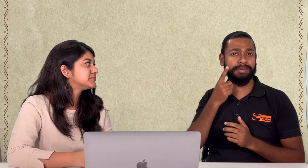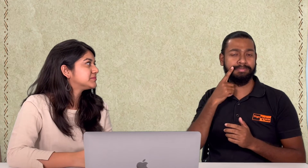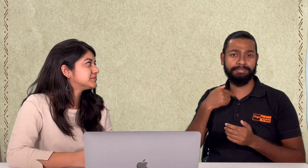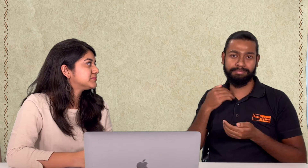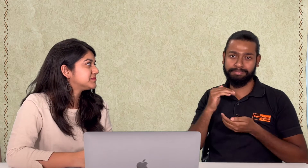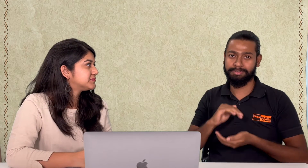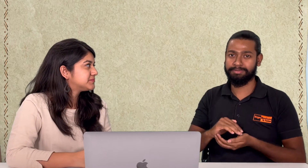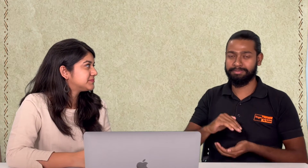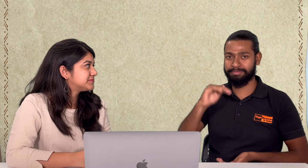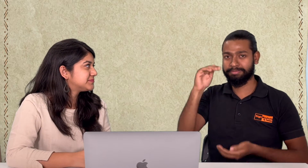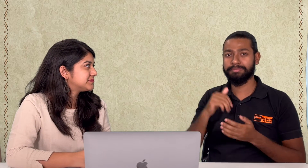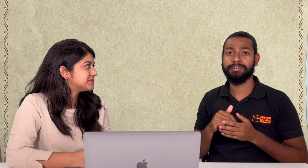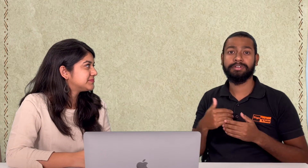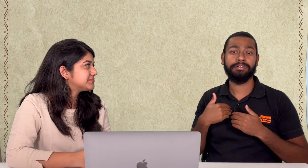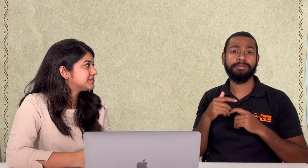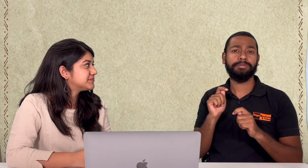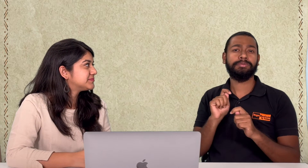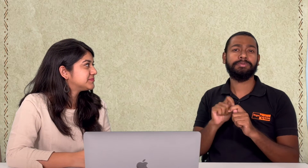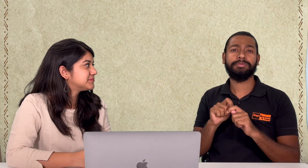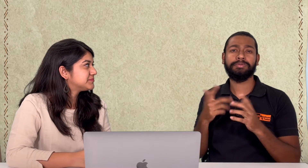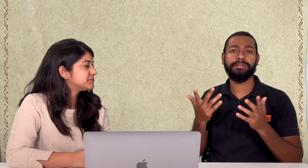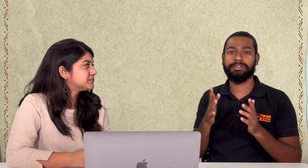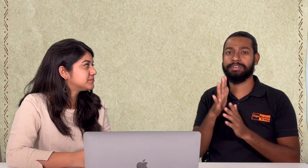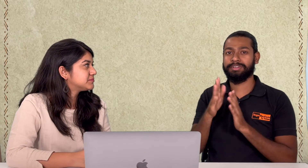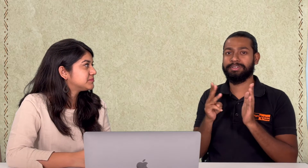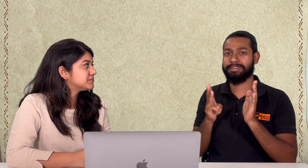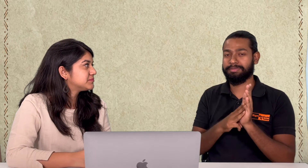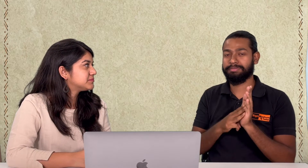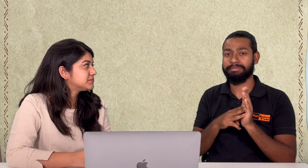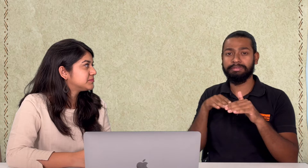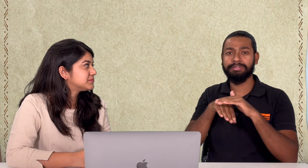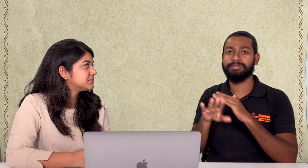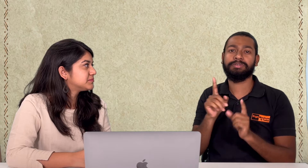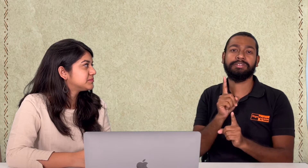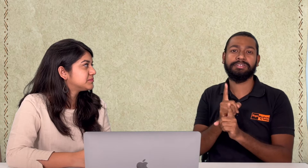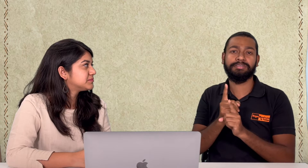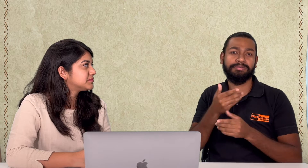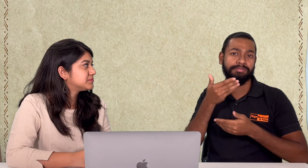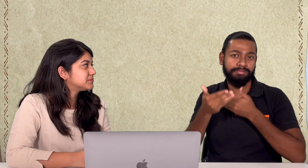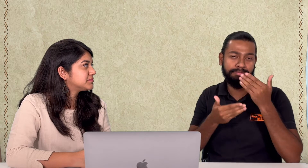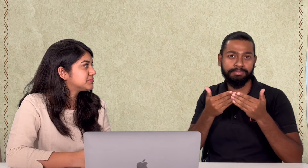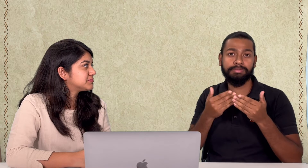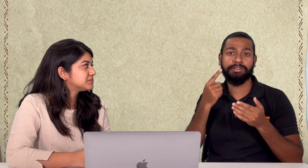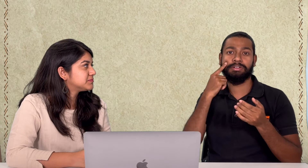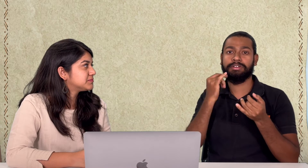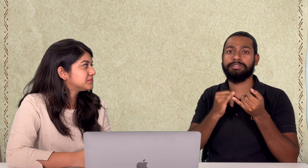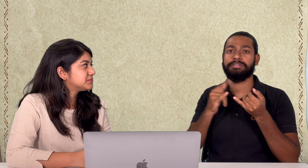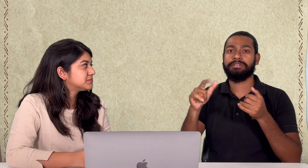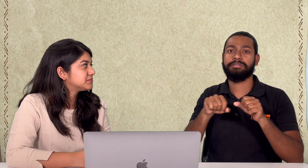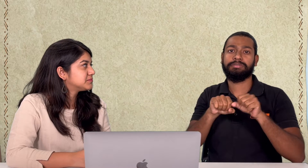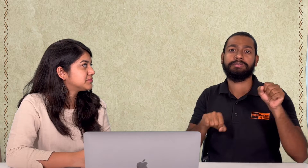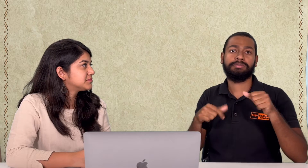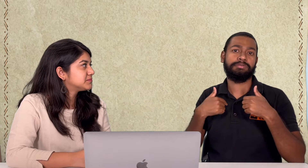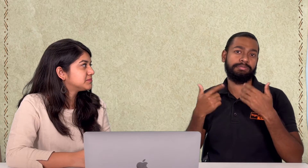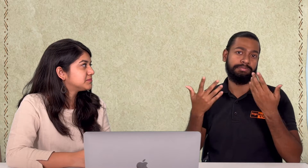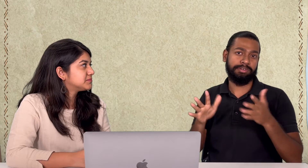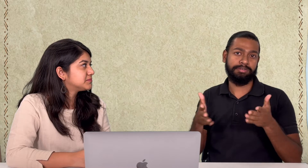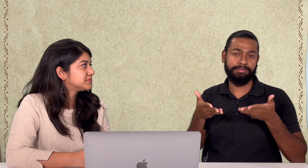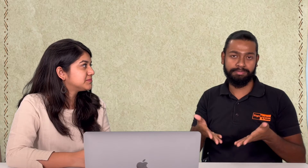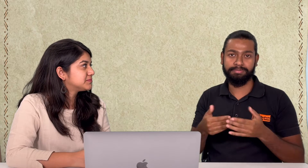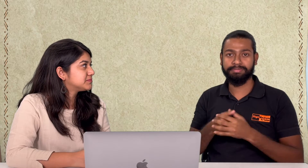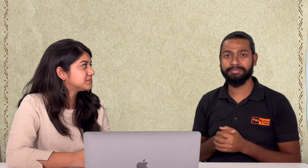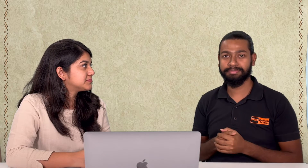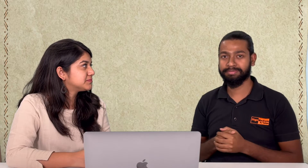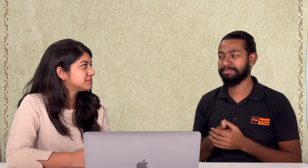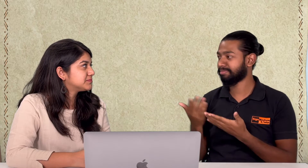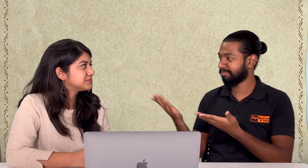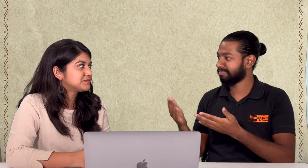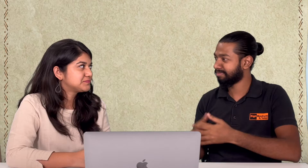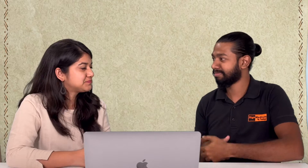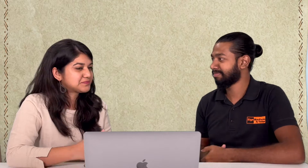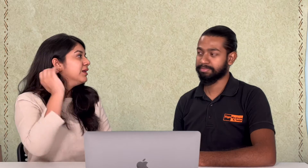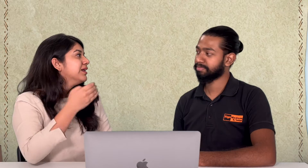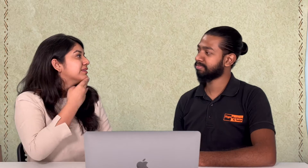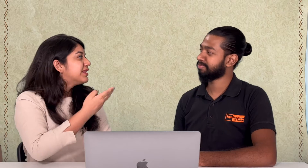I'm deaf since birth. I work at sign medium where I teach in Indian Sign Language.